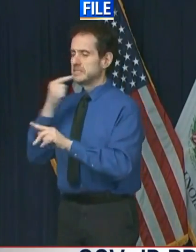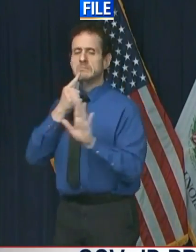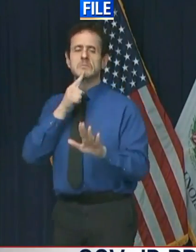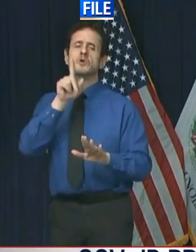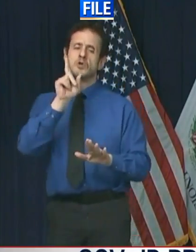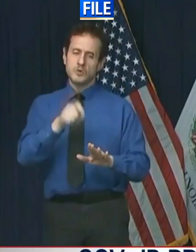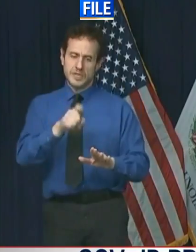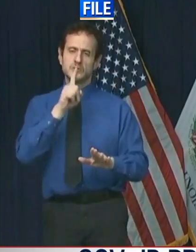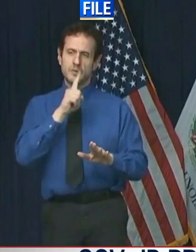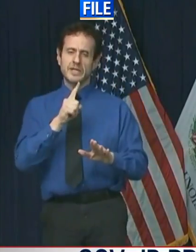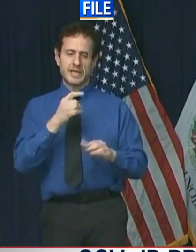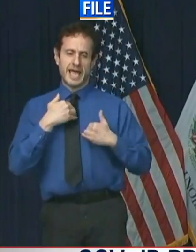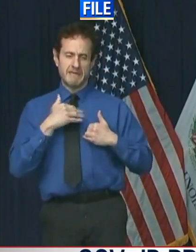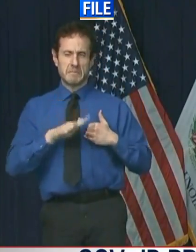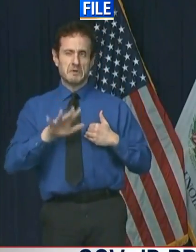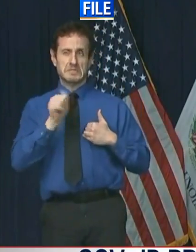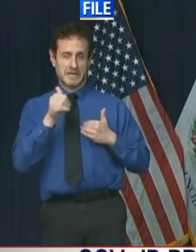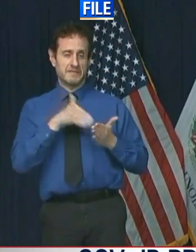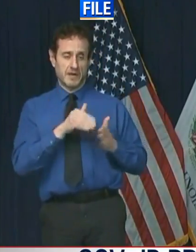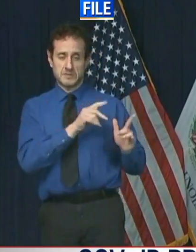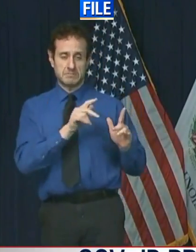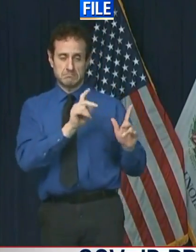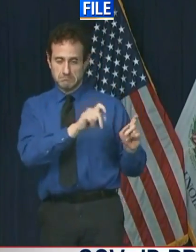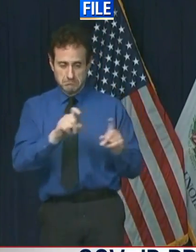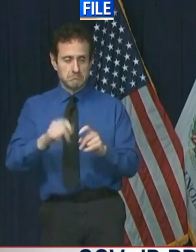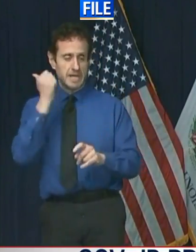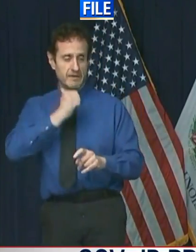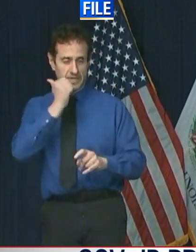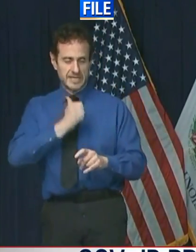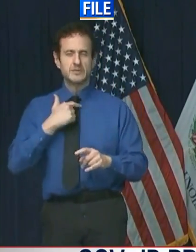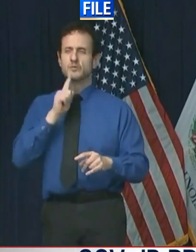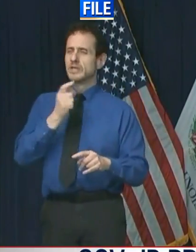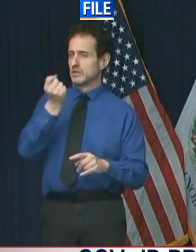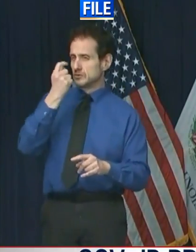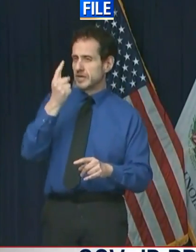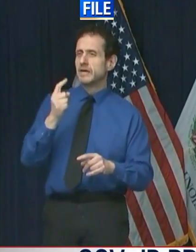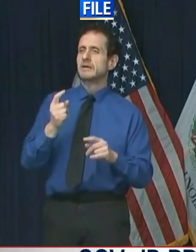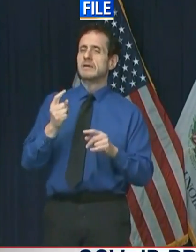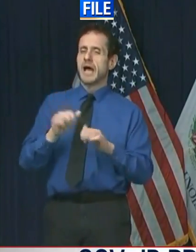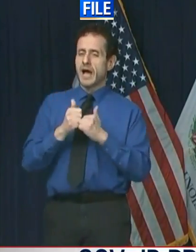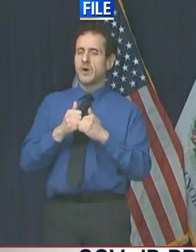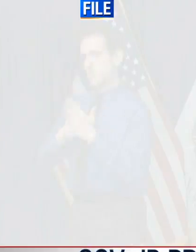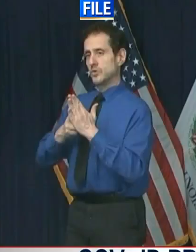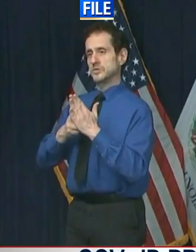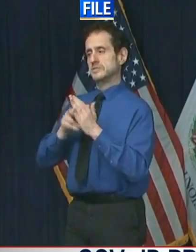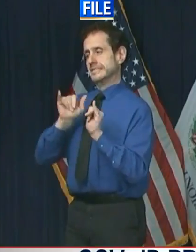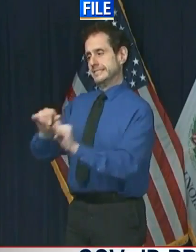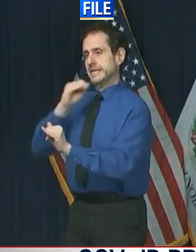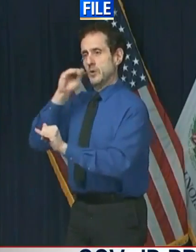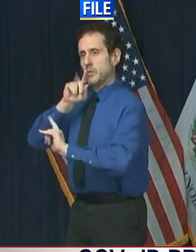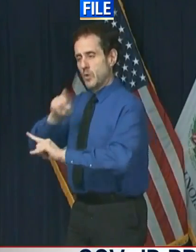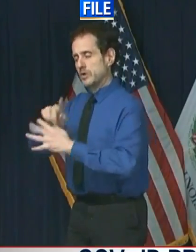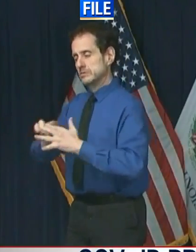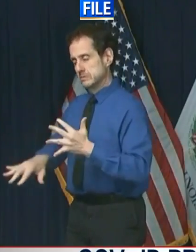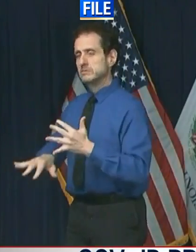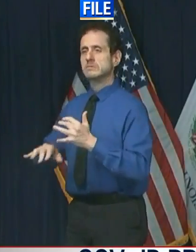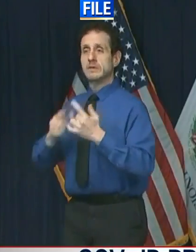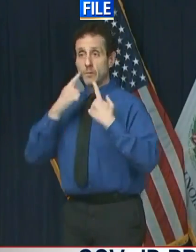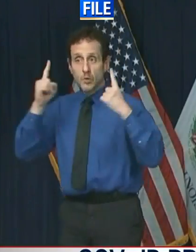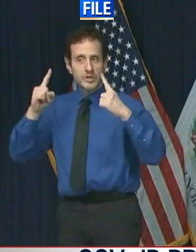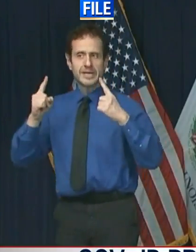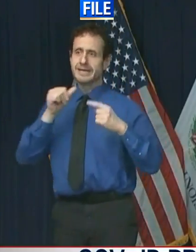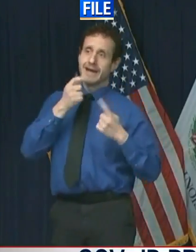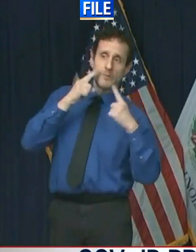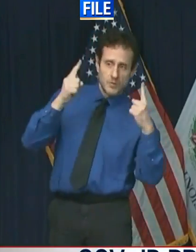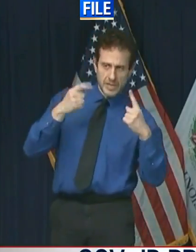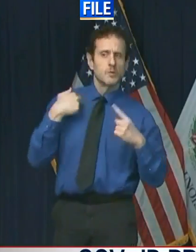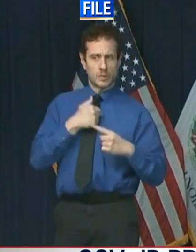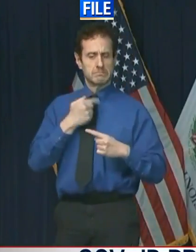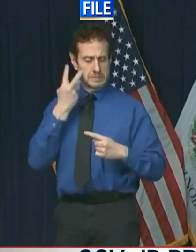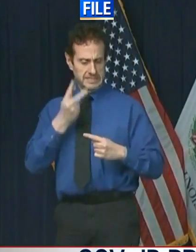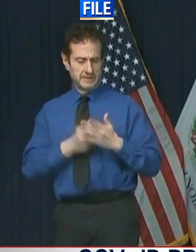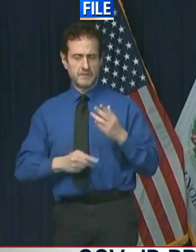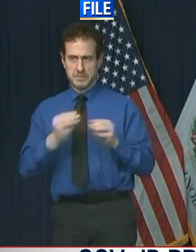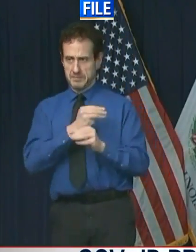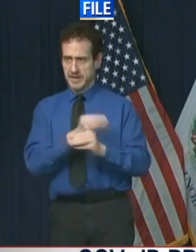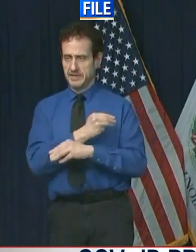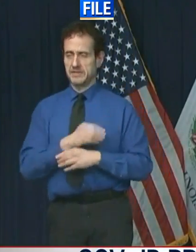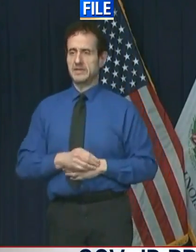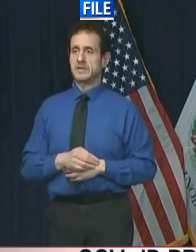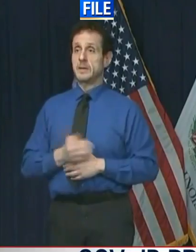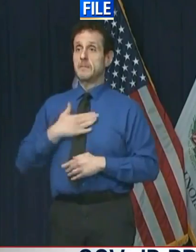MARK OR 10,000 IS SIGNIFICANT BECAUSE IT 'STHE NUMBER OF TESTS PER DAY THAT THE SCIENTISTS AND EXPERTS TELL US THAT WE NEED TO GET A TRULY HOLISTIC UNDERSTANDING